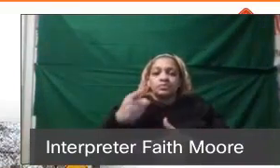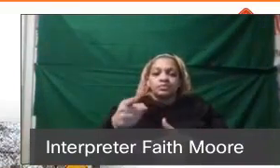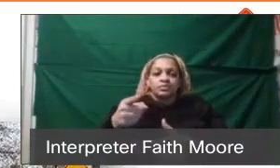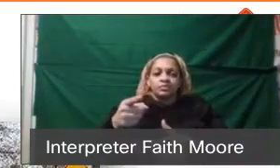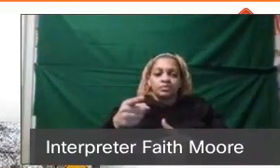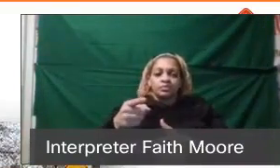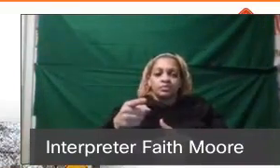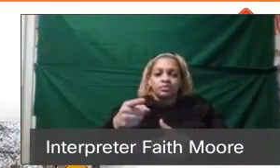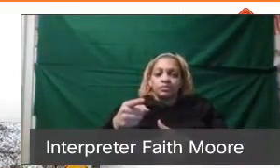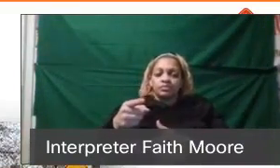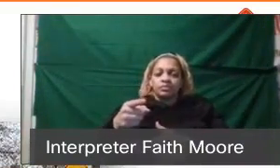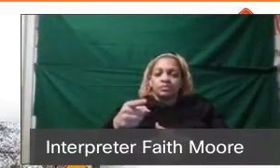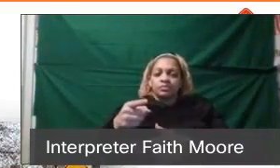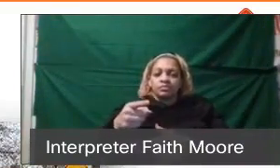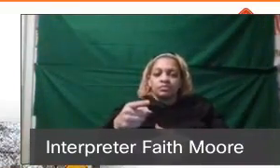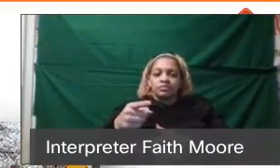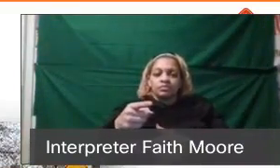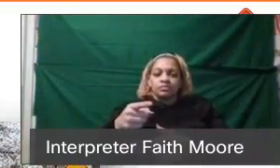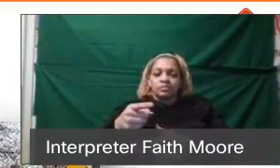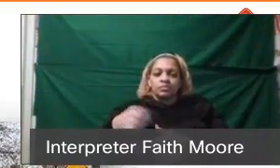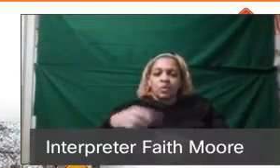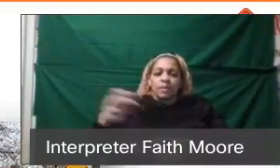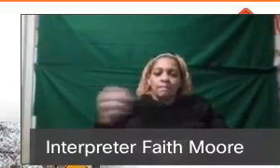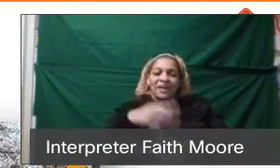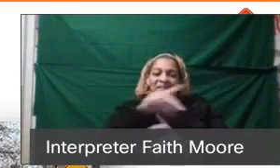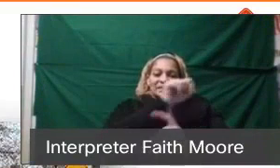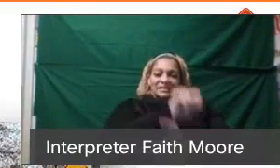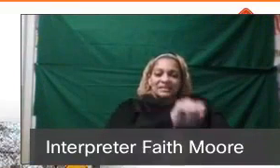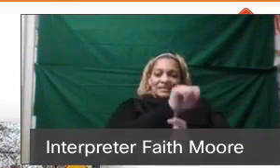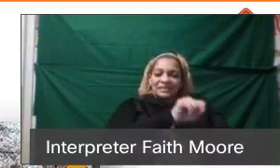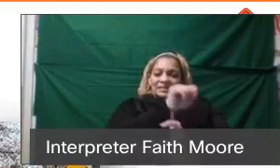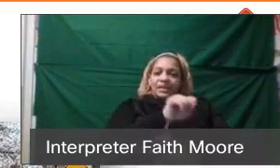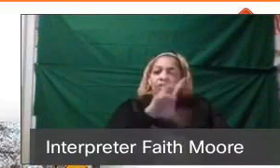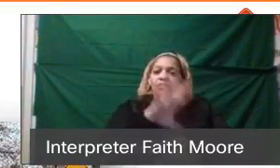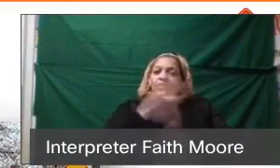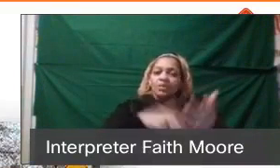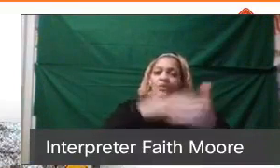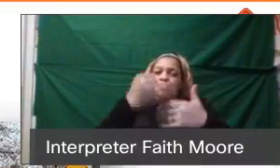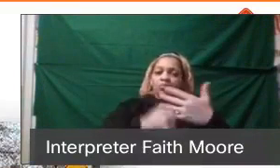They're also just having back south to the very South and the project 1 of 1st street Northeast.